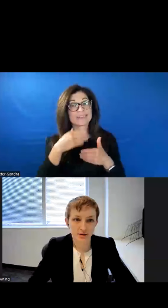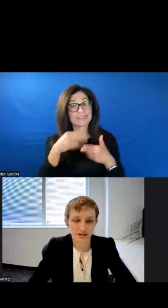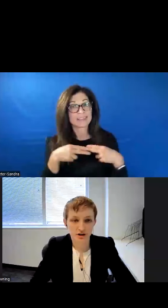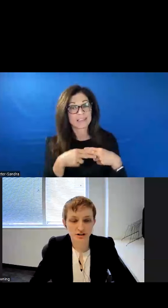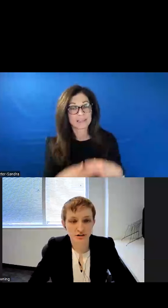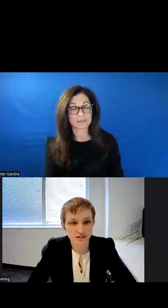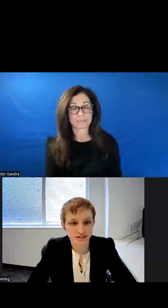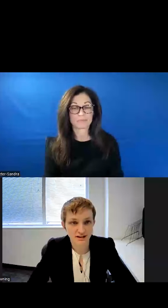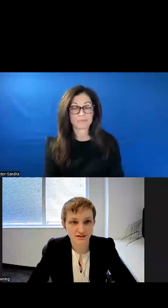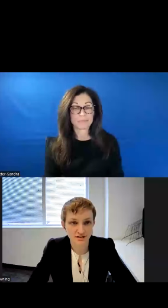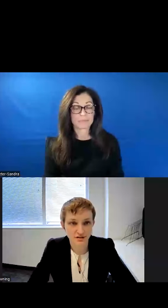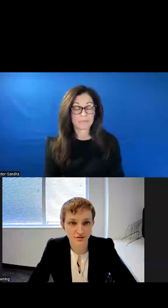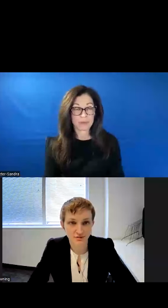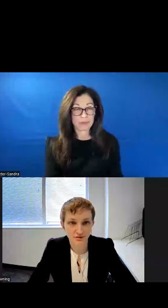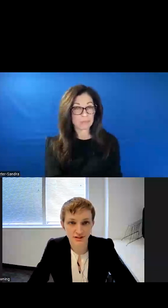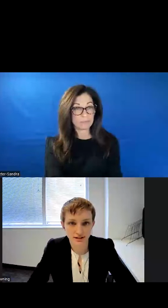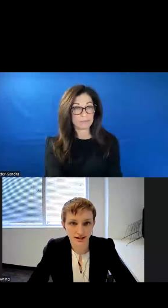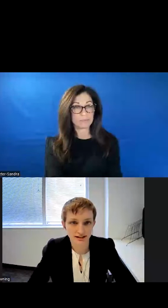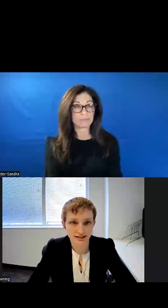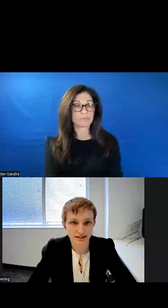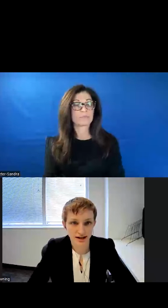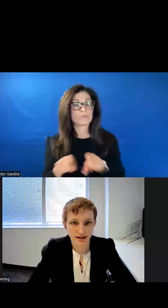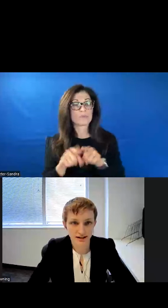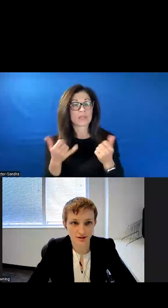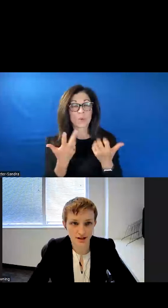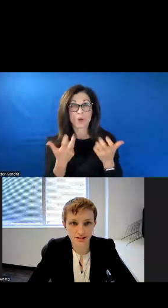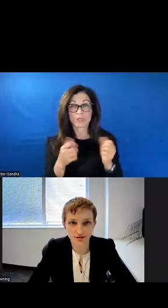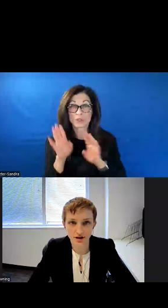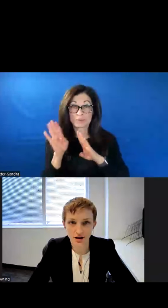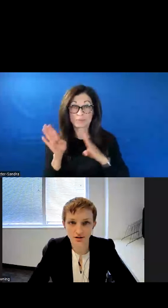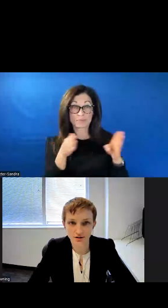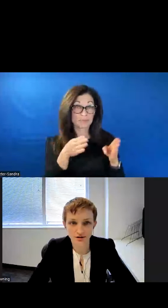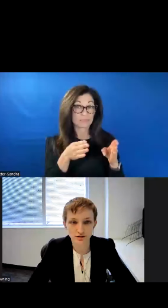WE WANT TO DRAW YOUR THANKS TO THE LATEST CRISIS TALK ARTICLE.